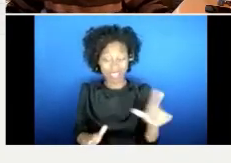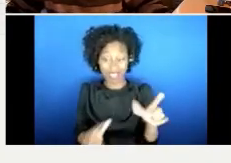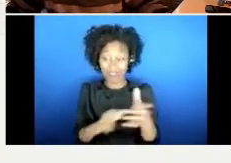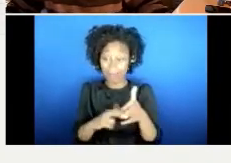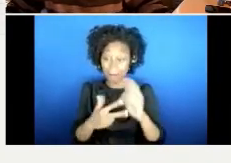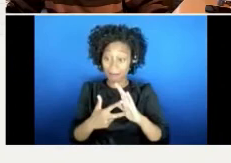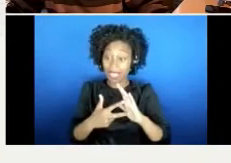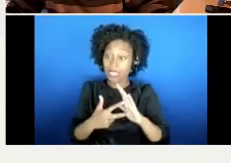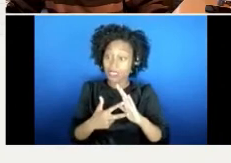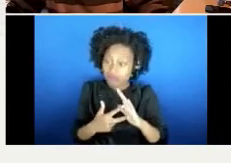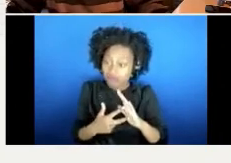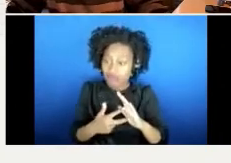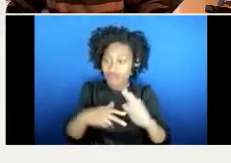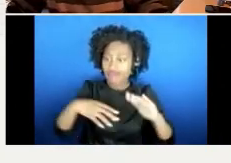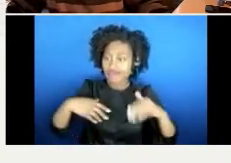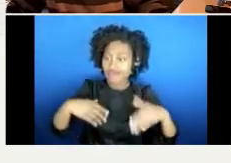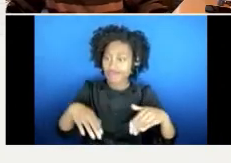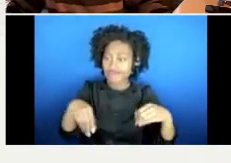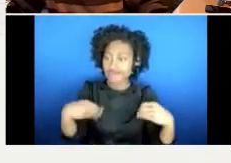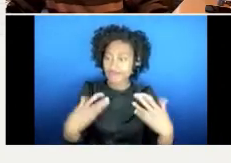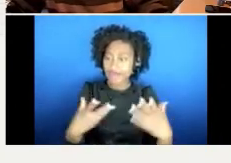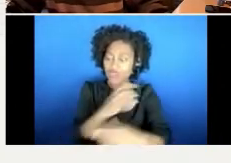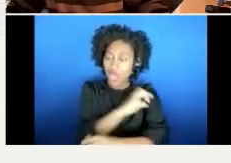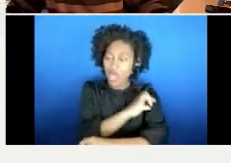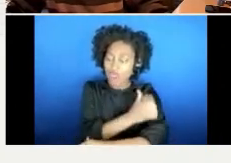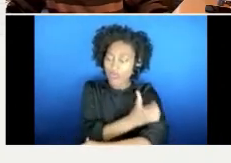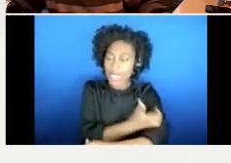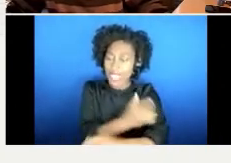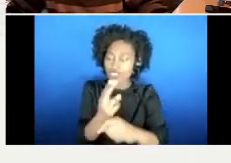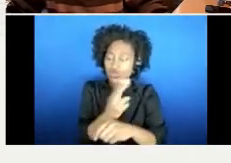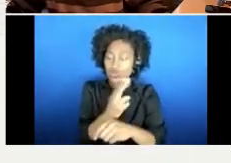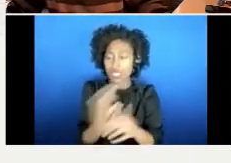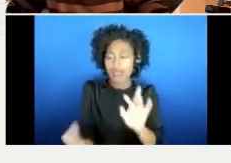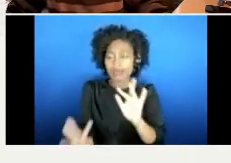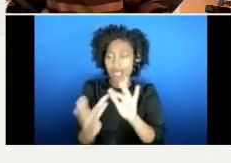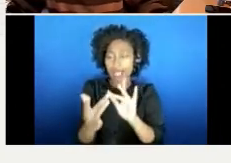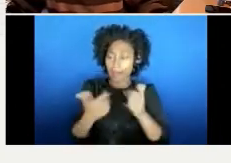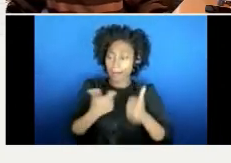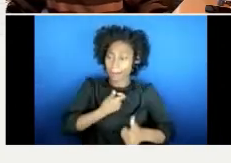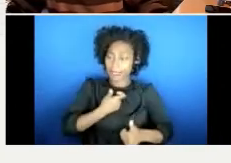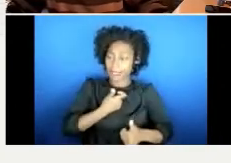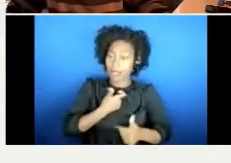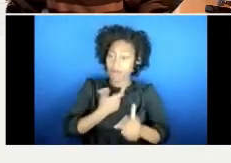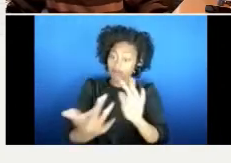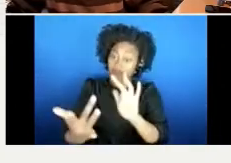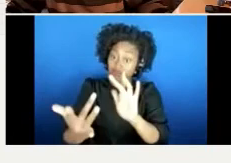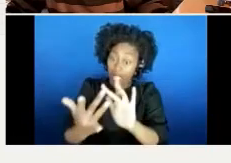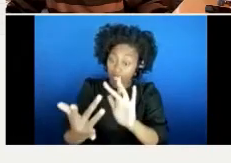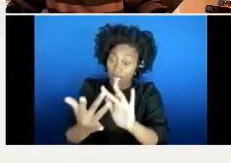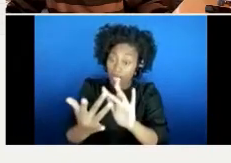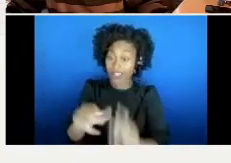authorized you- so contact Nathan or me or our communication team to make sure we authorize